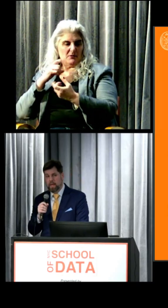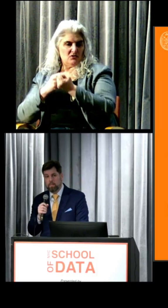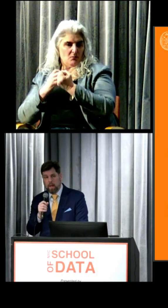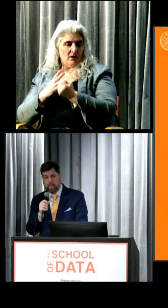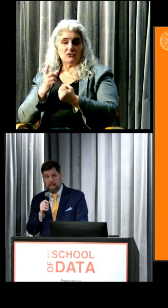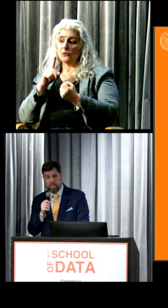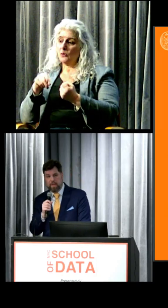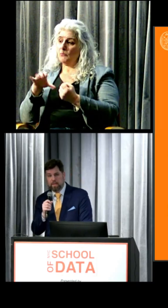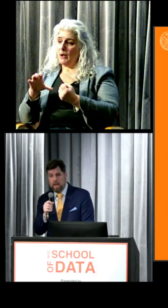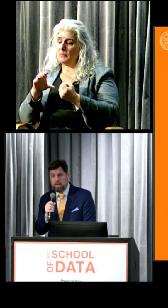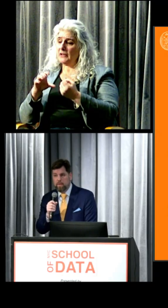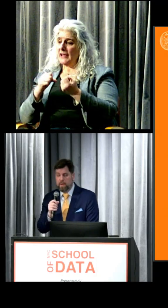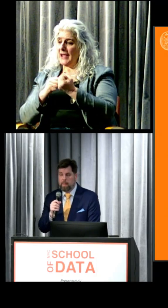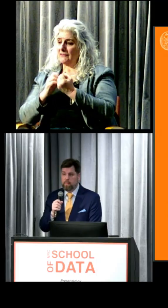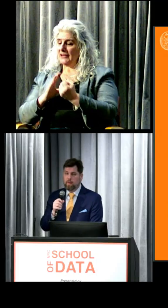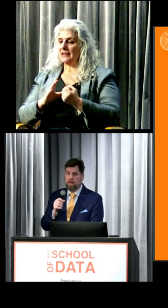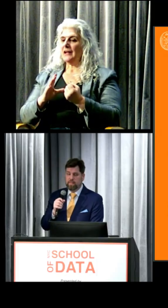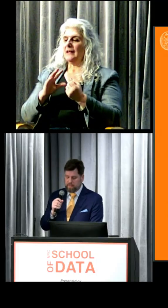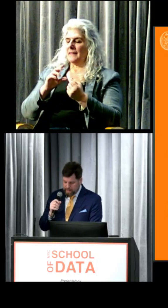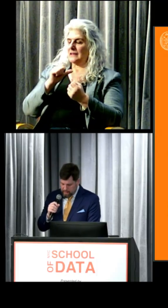building their city would always involve a tradeoff.